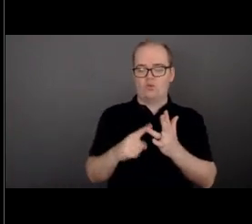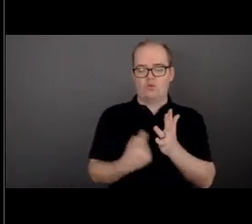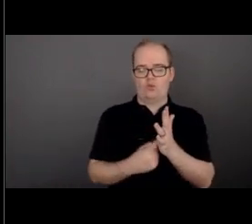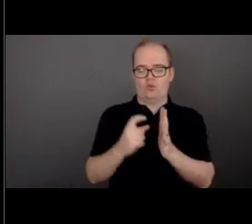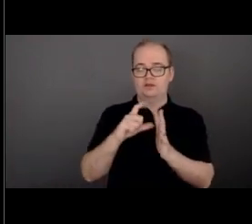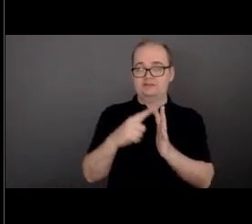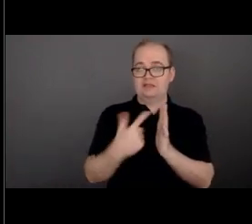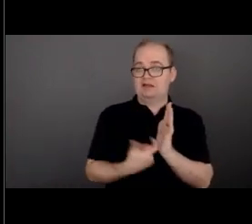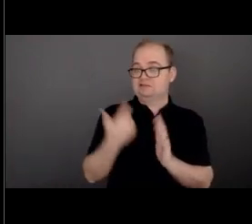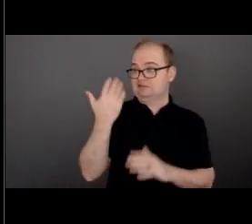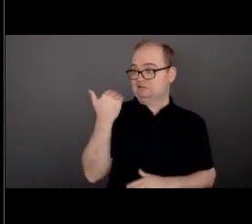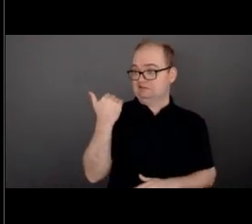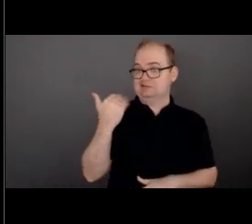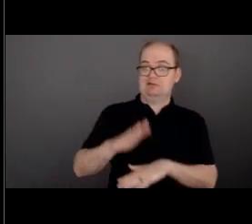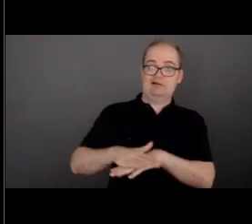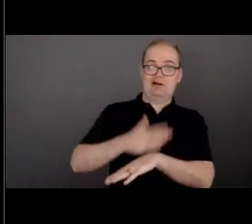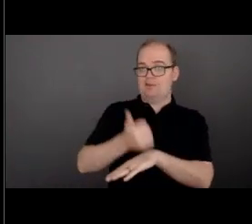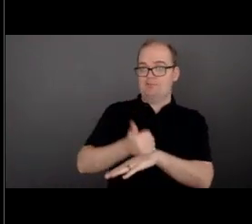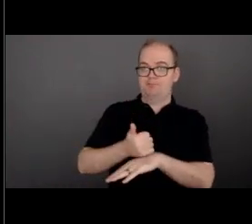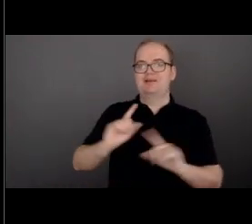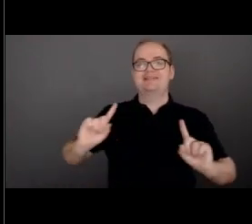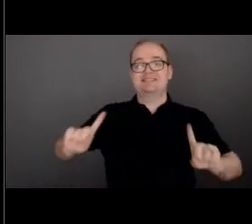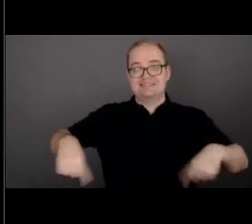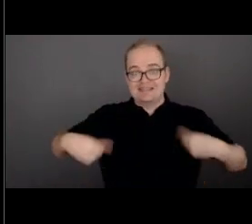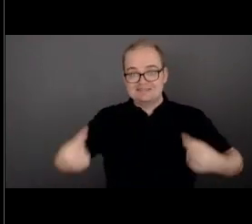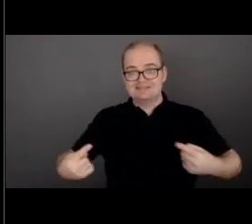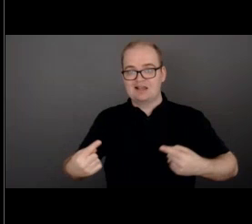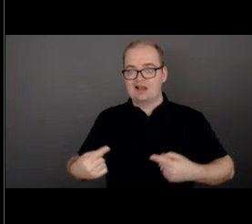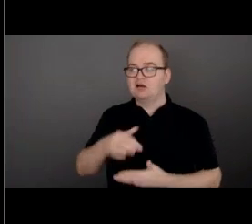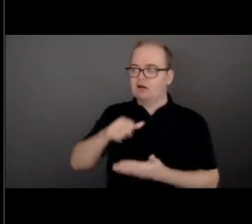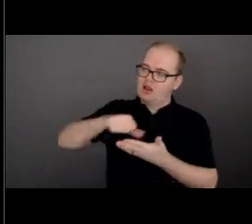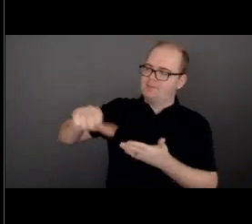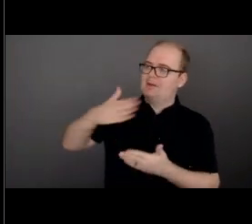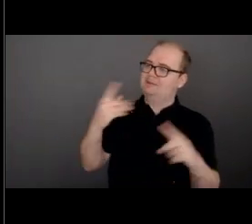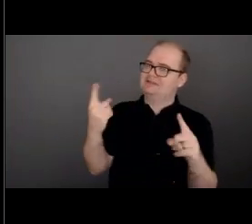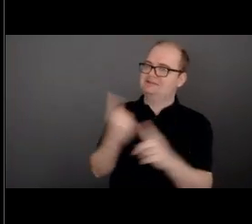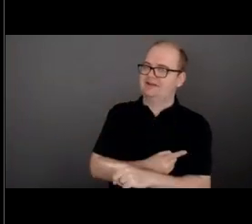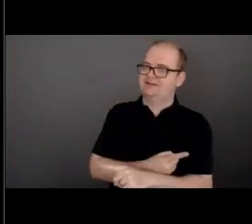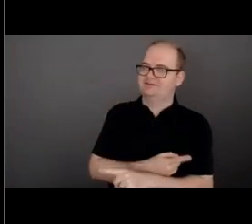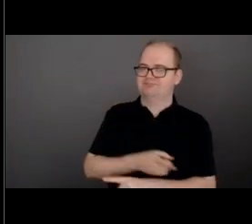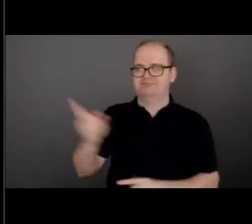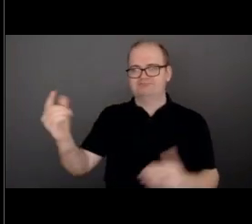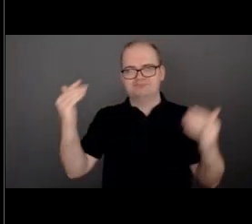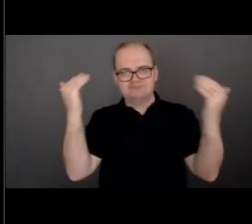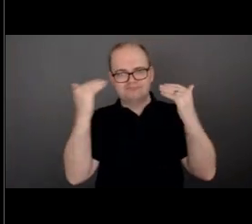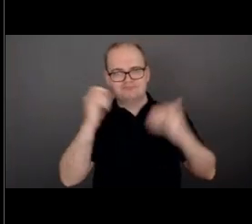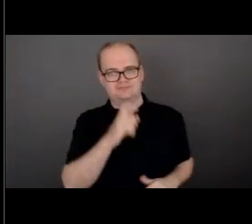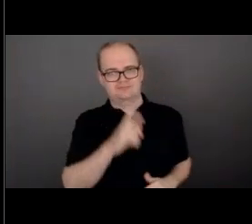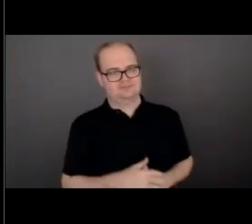applies the next day to vary it, the magistrate will go, "Well, you know, are you actually